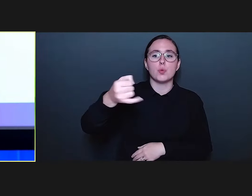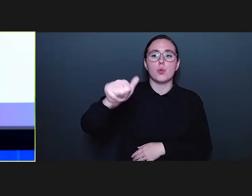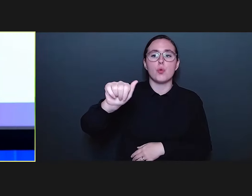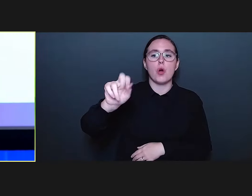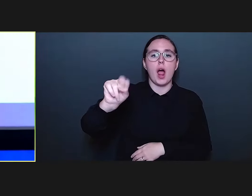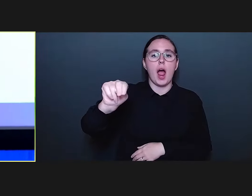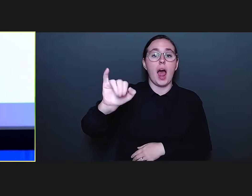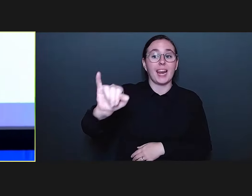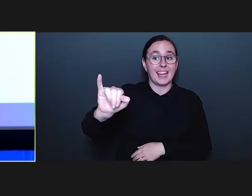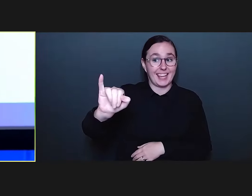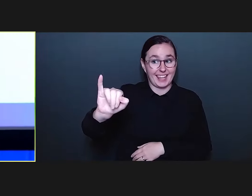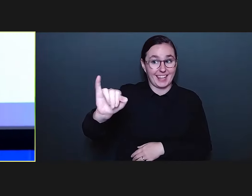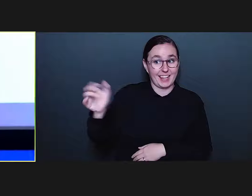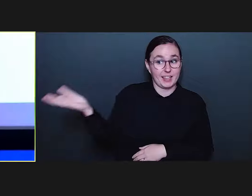Please welcome them with a round of applause.